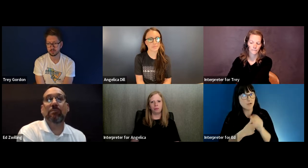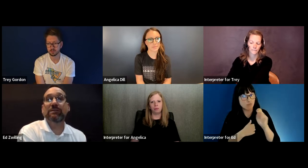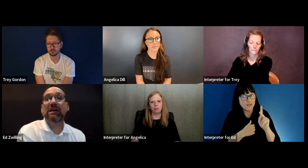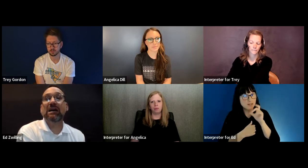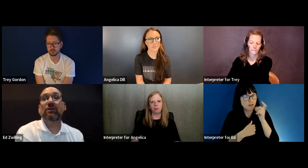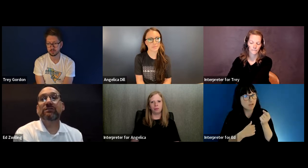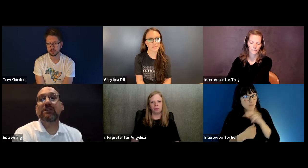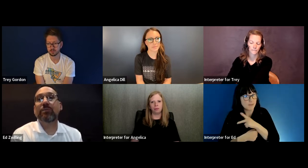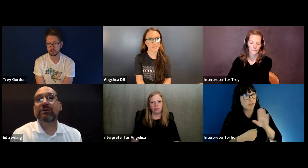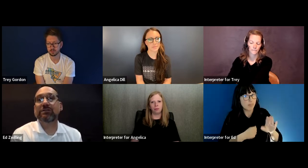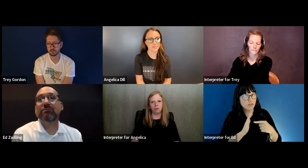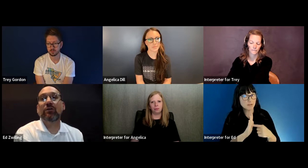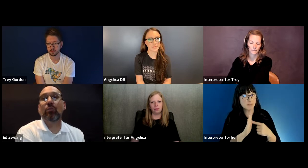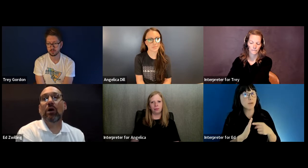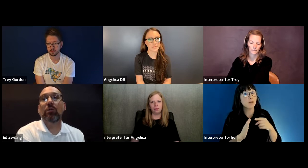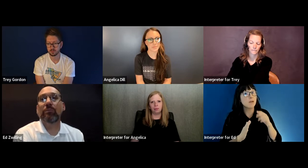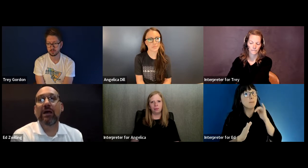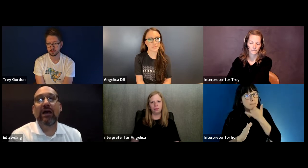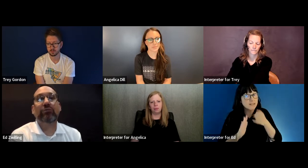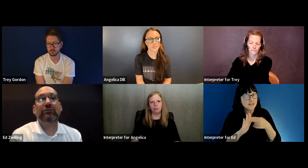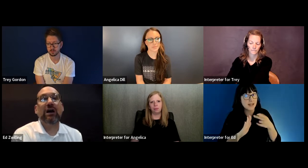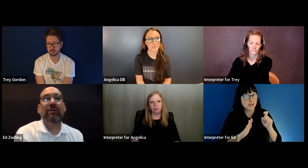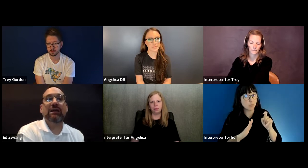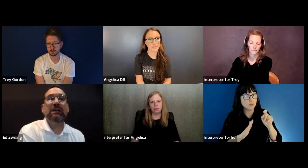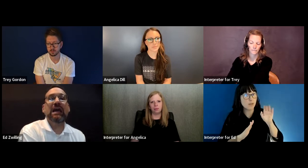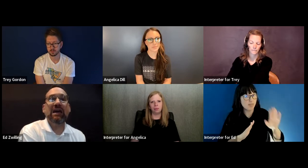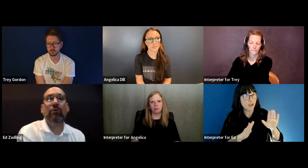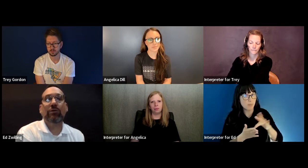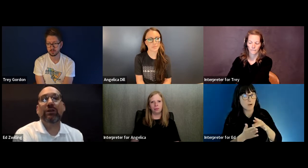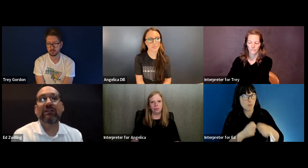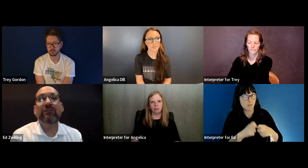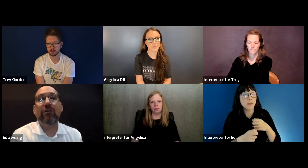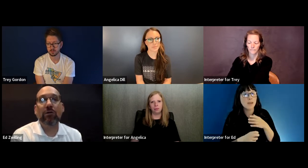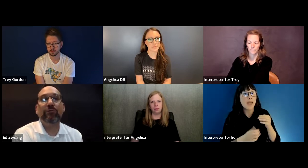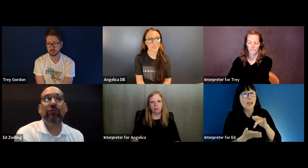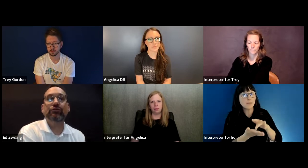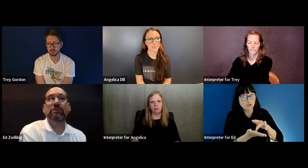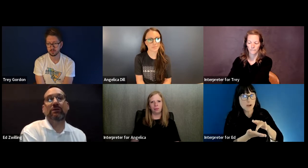misdiagnosing the patient's medical problem and prescribing inadequate or even harmful treatment